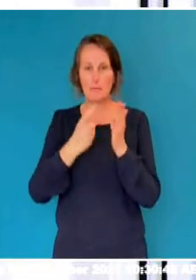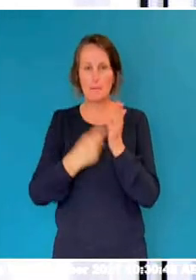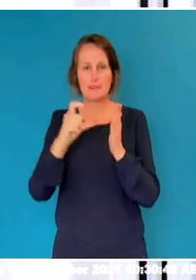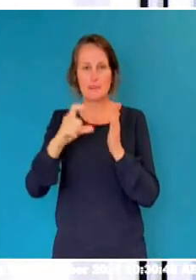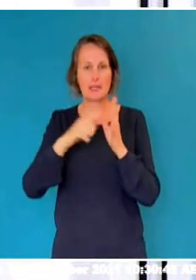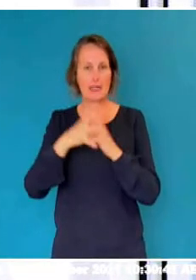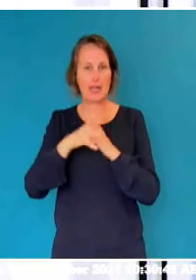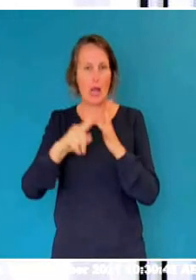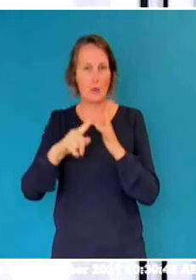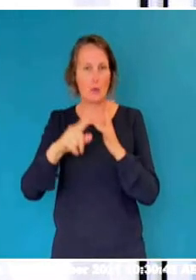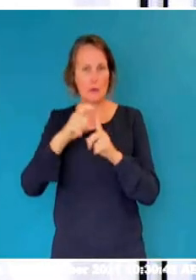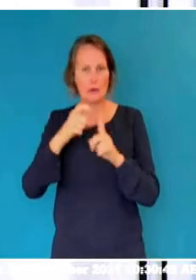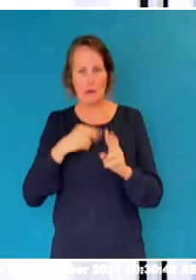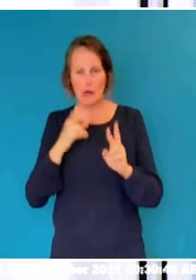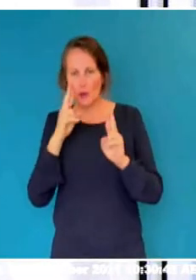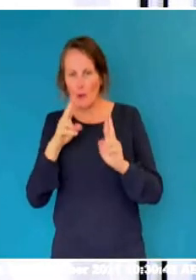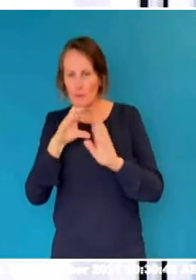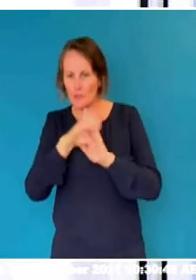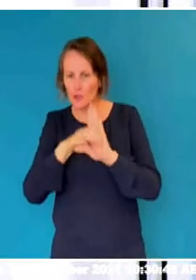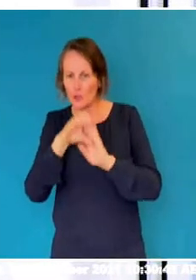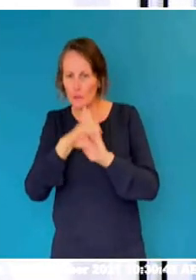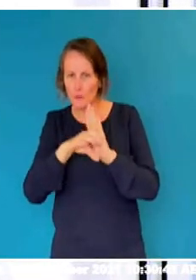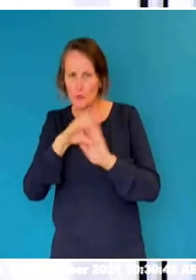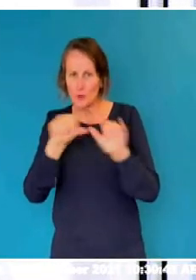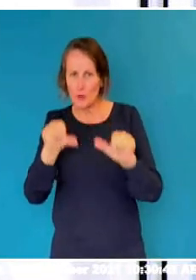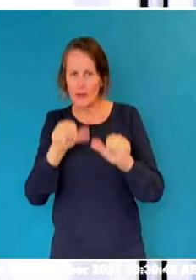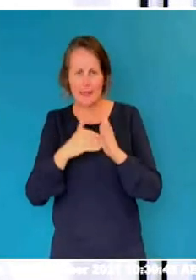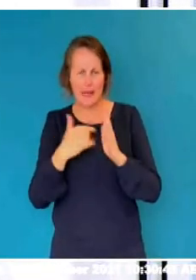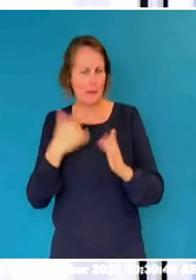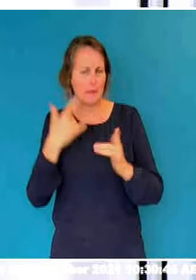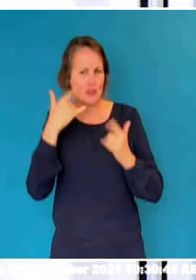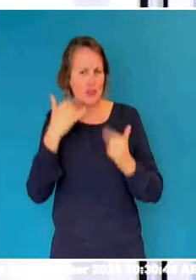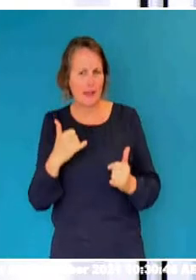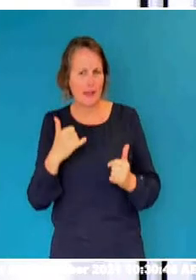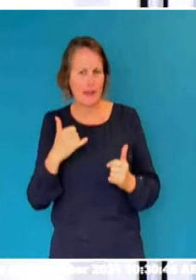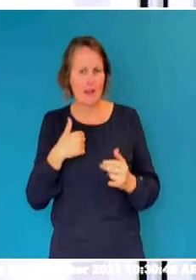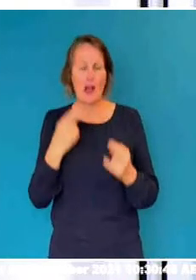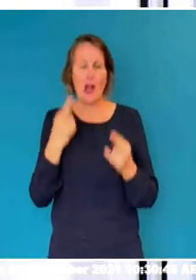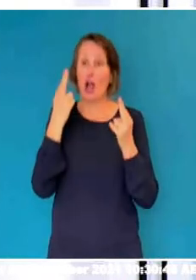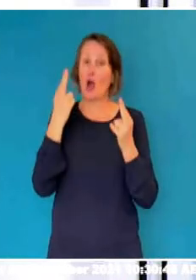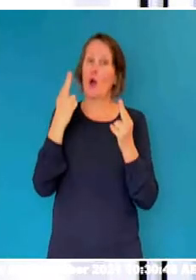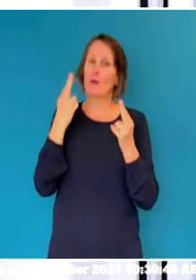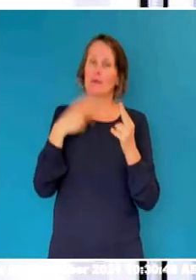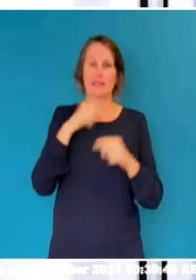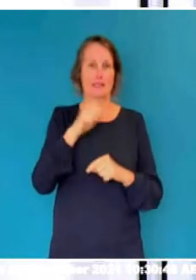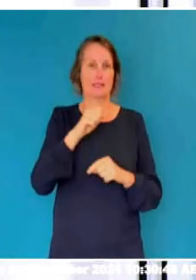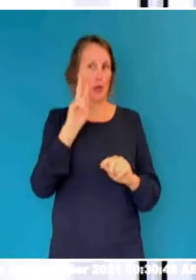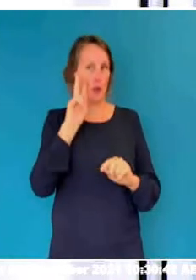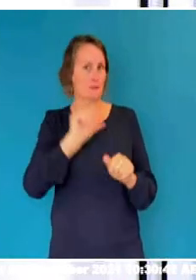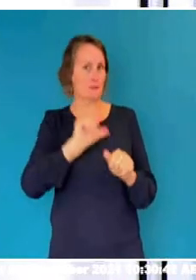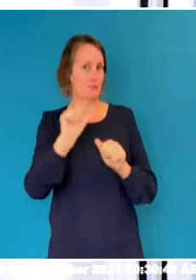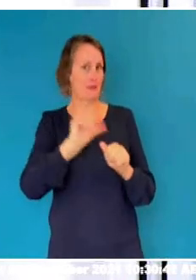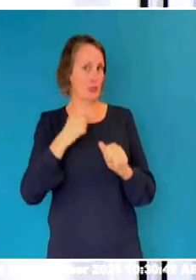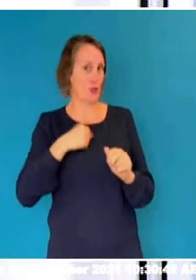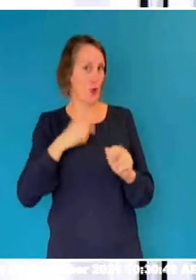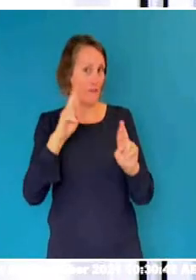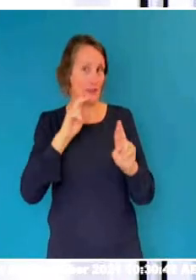that IT issue. Perhaps we can have a sound check. I hope so. It looks substantially better, so hopefully it sounds a little bit better.